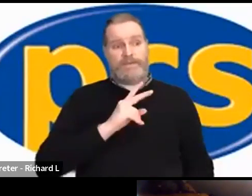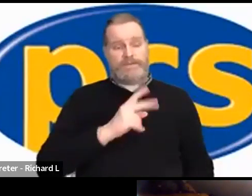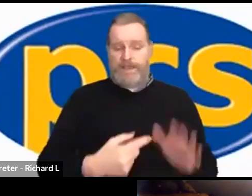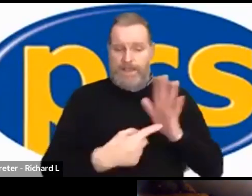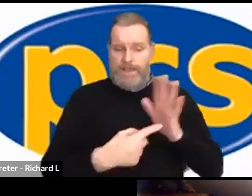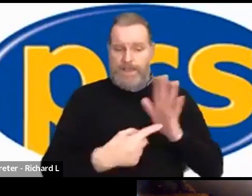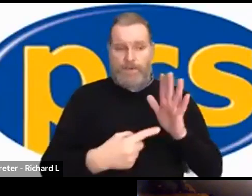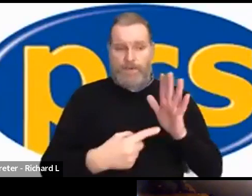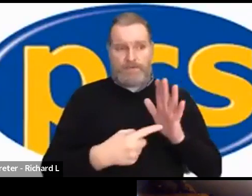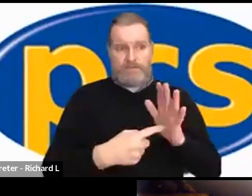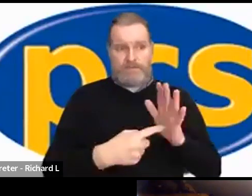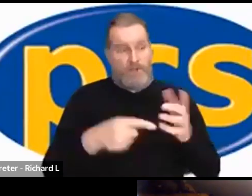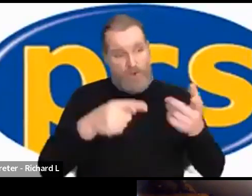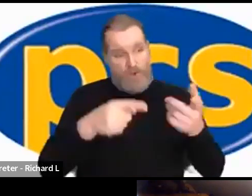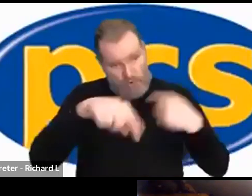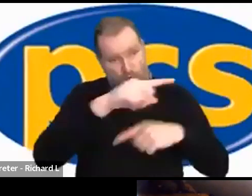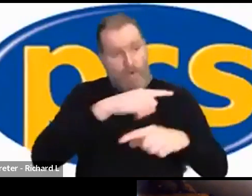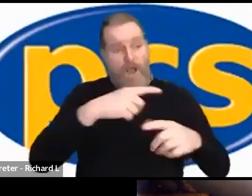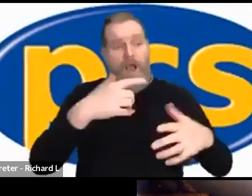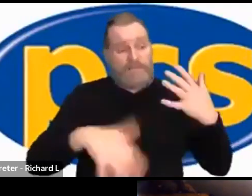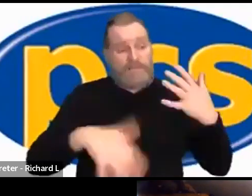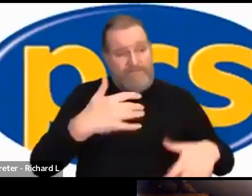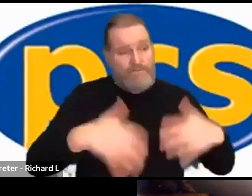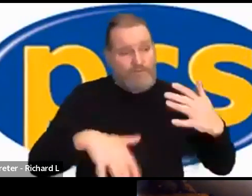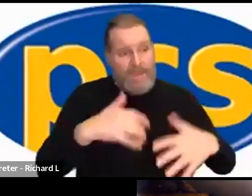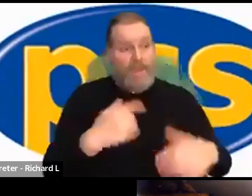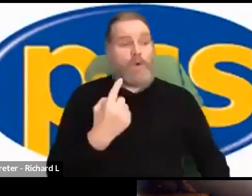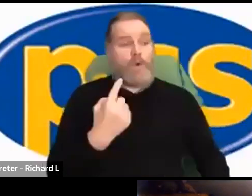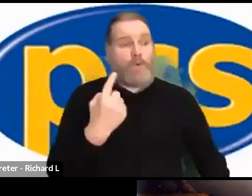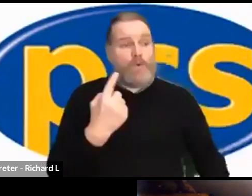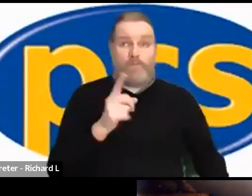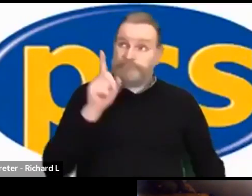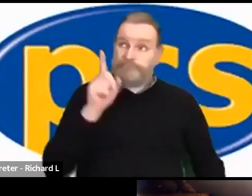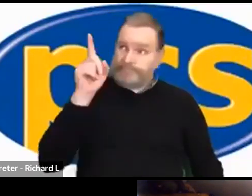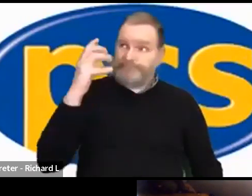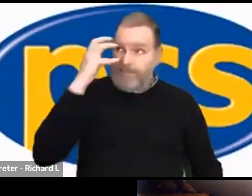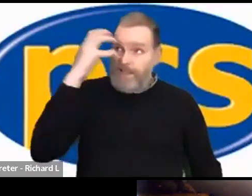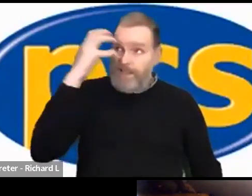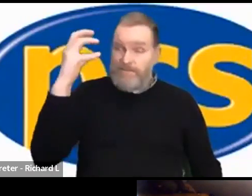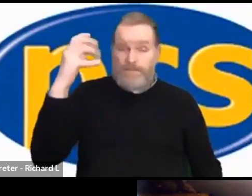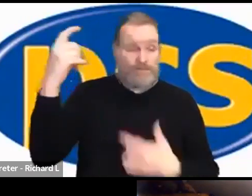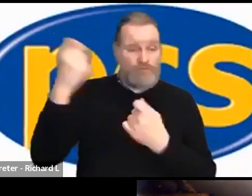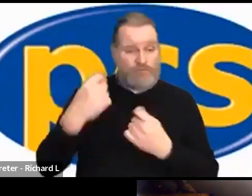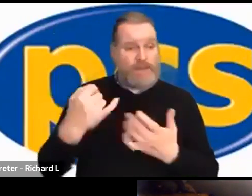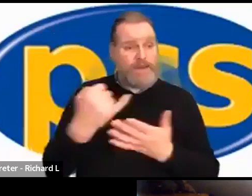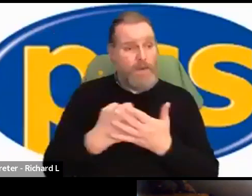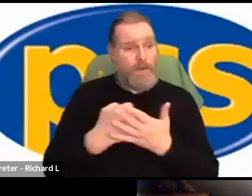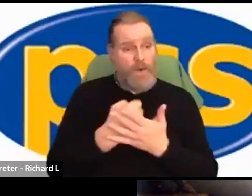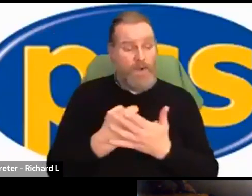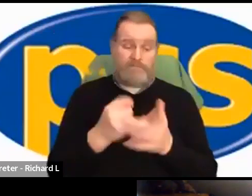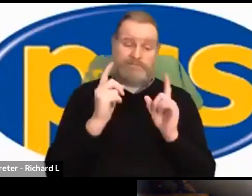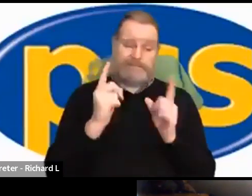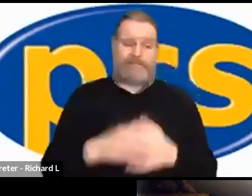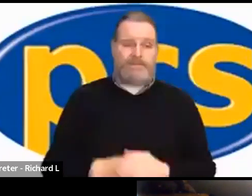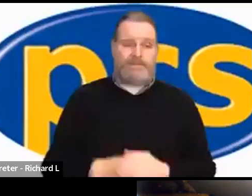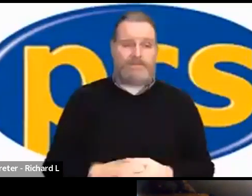people who are at work, who are suffering from the from the government's policies from the government's policies. That is often the most is often the most powerful, so you know, that's a good a general. I think, sort of rule of